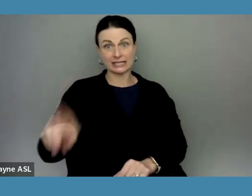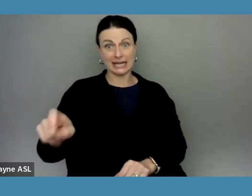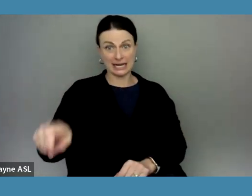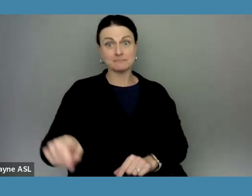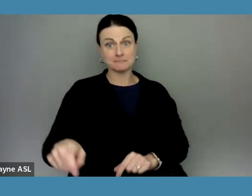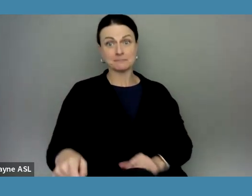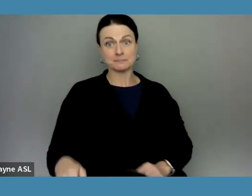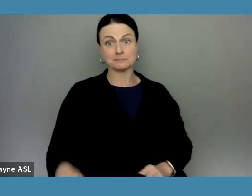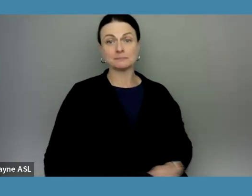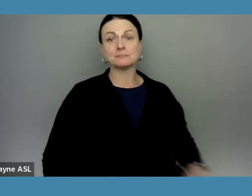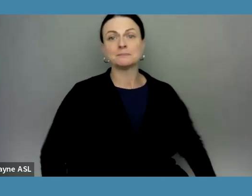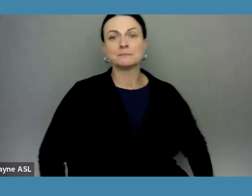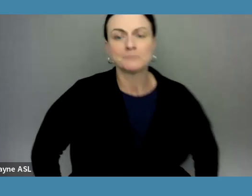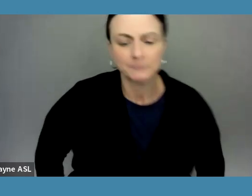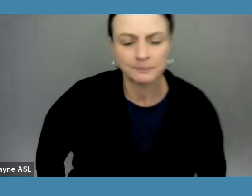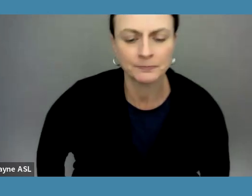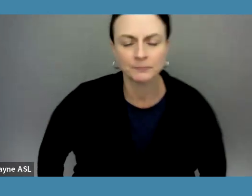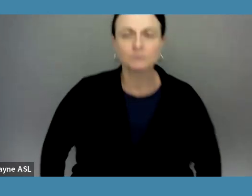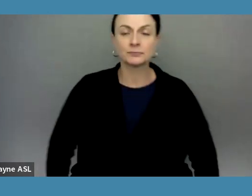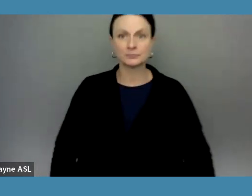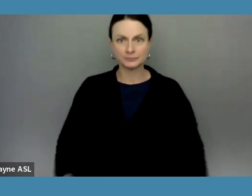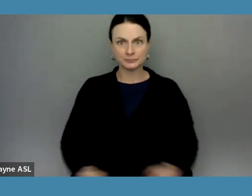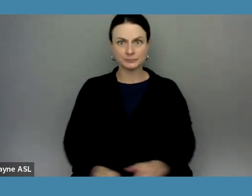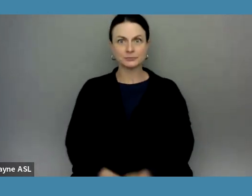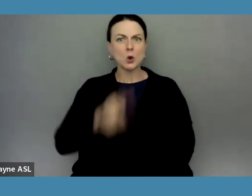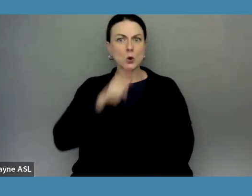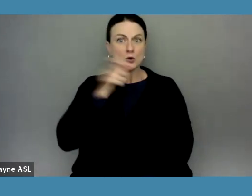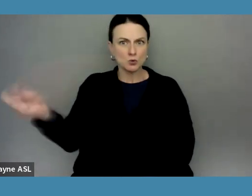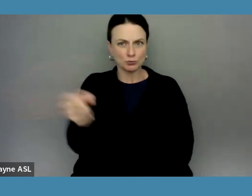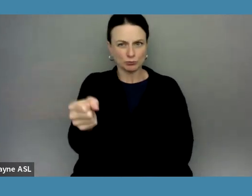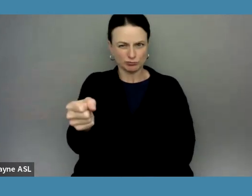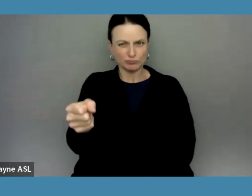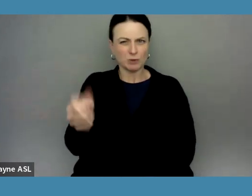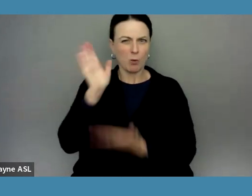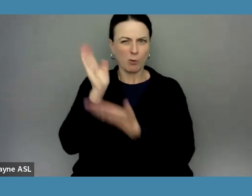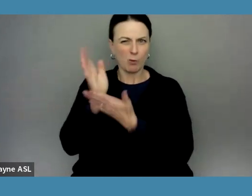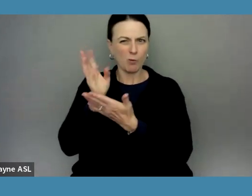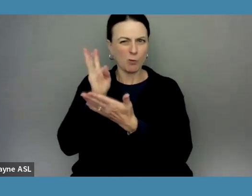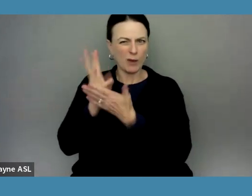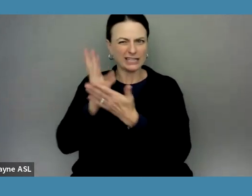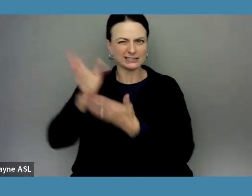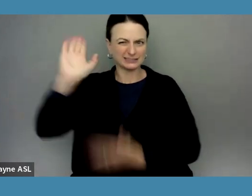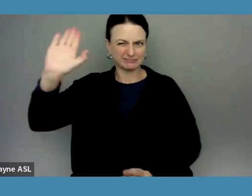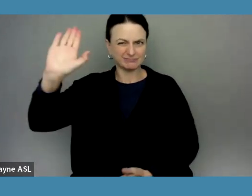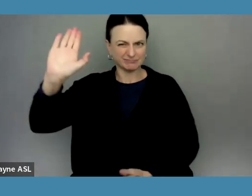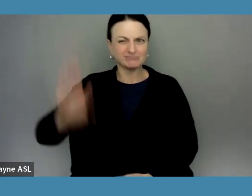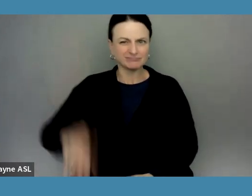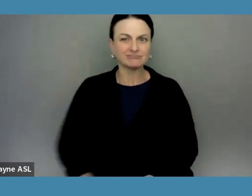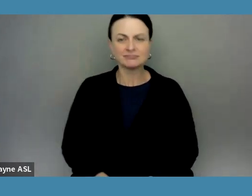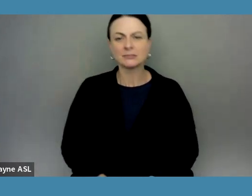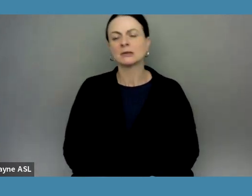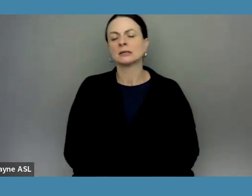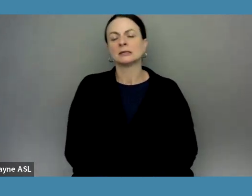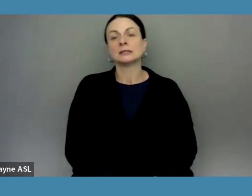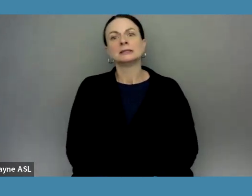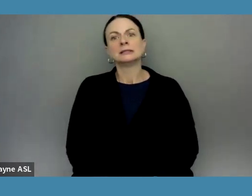that you requested are medically necessary. So you will want to have a doctor